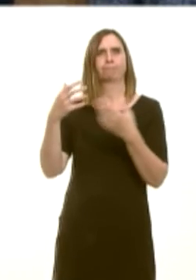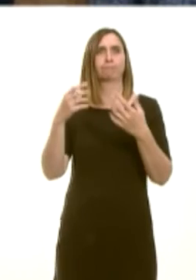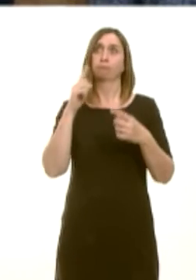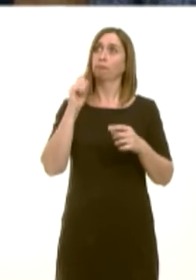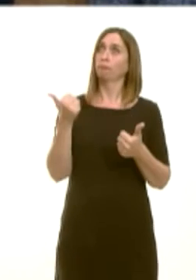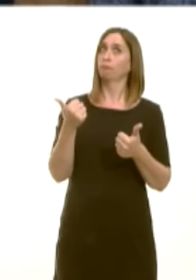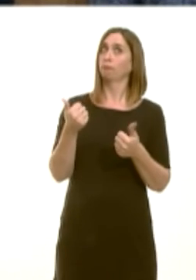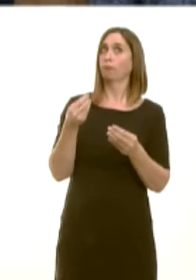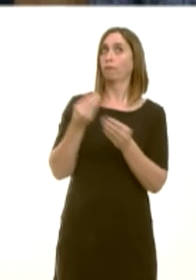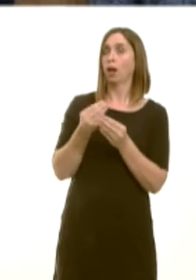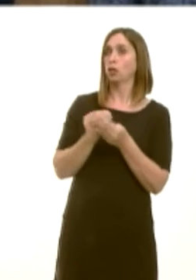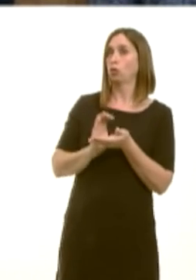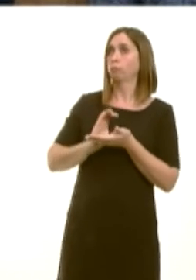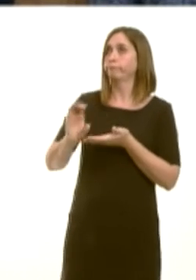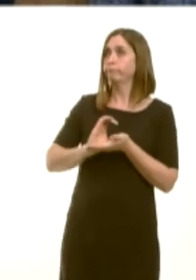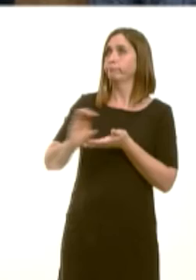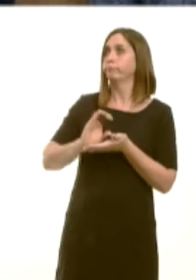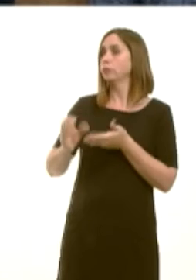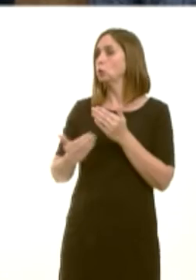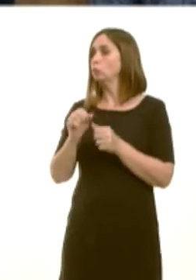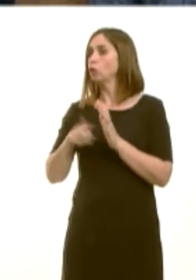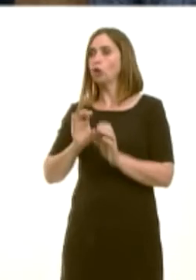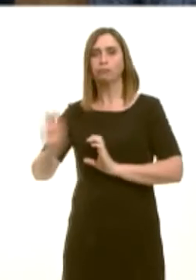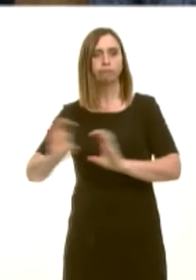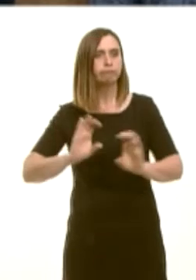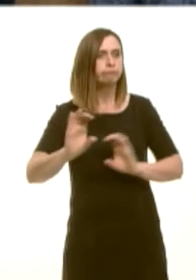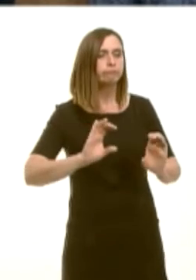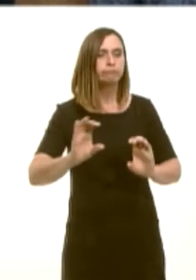financial support to emerging projects, the first of which will be completed this summer.